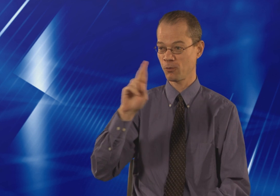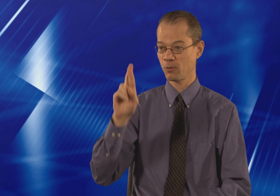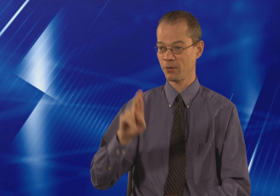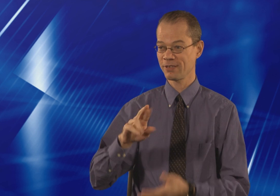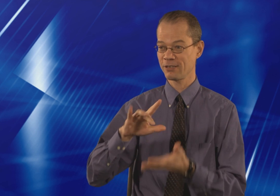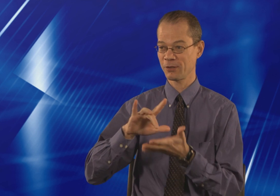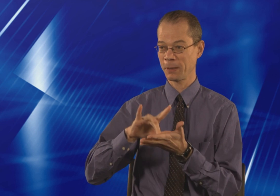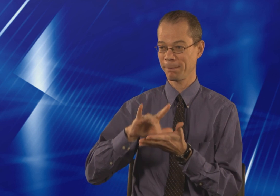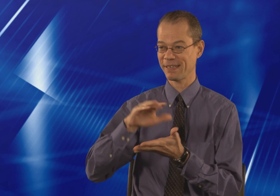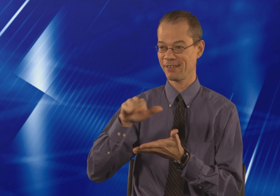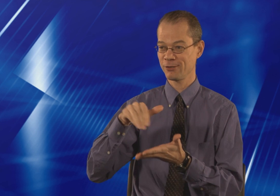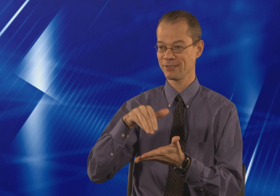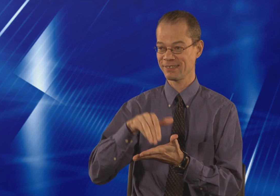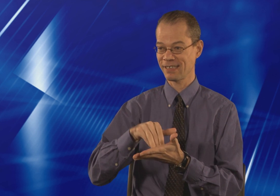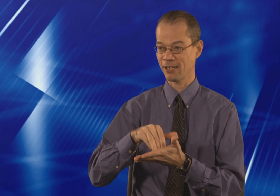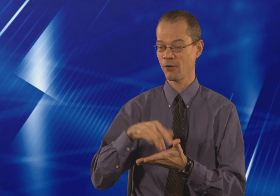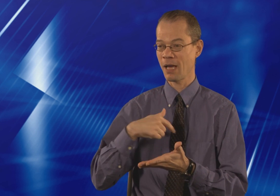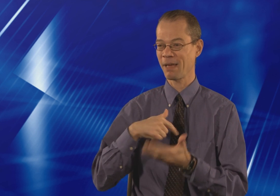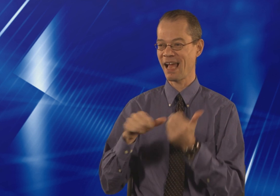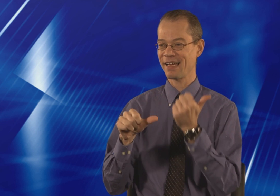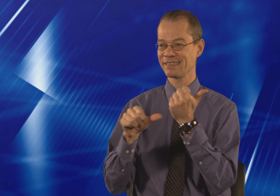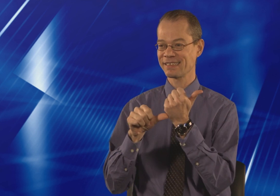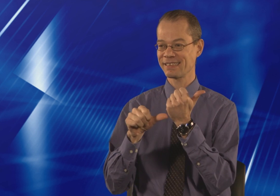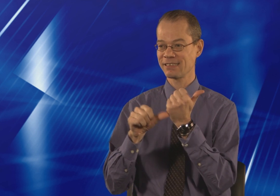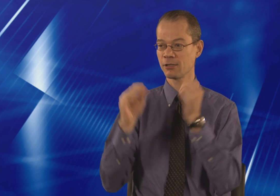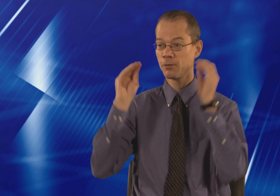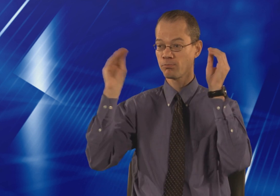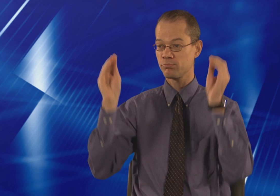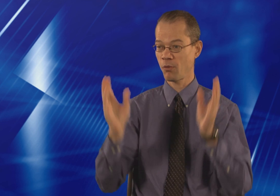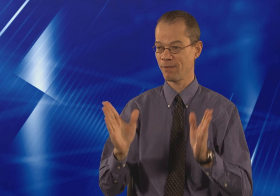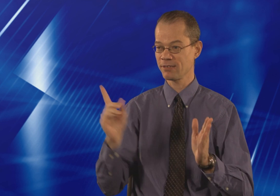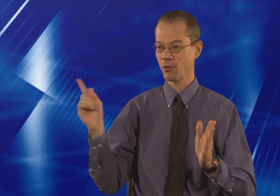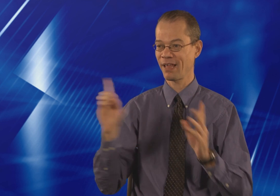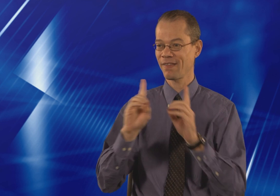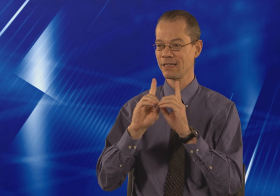I work at the University of Rochester Medical Center as an assistant professor